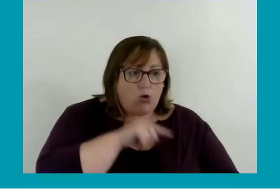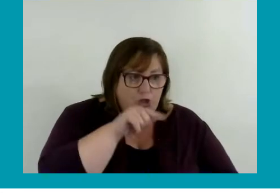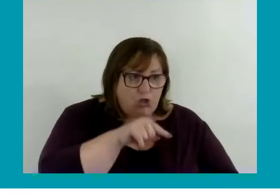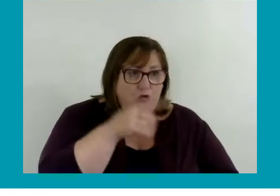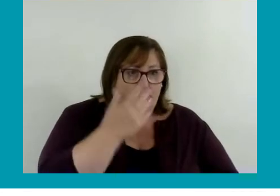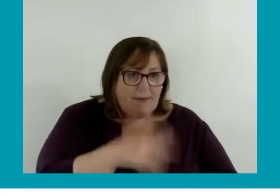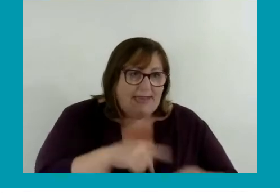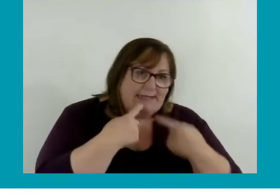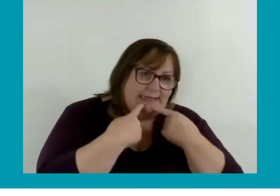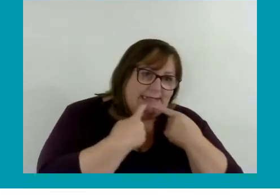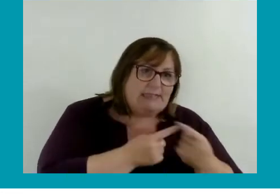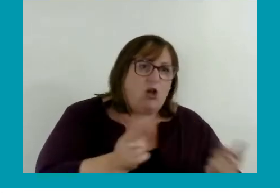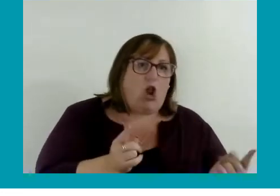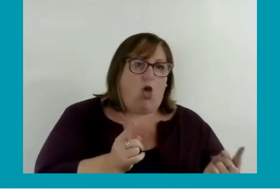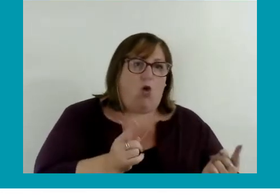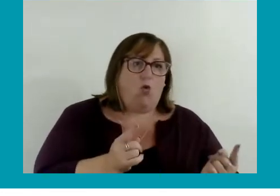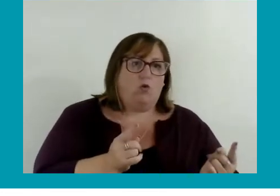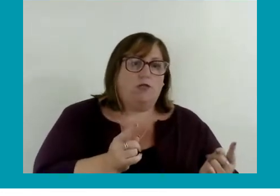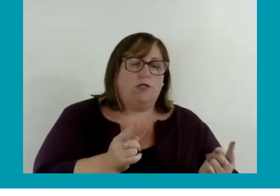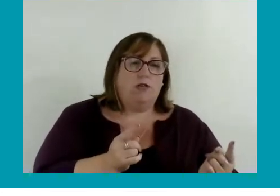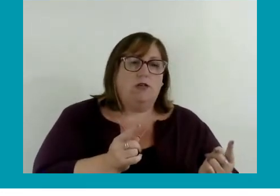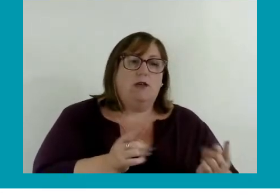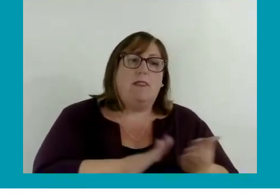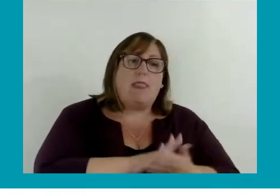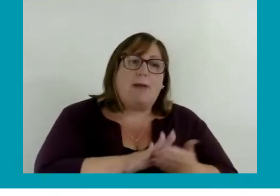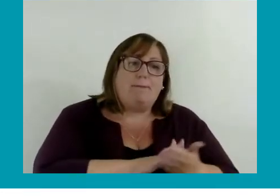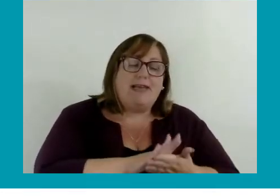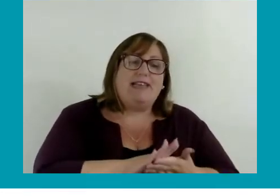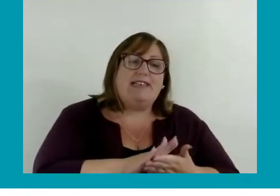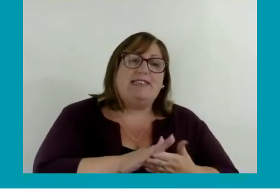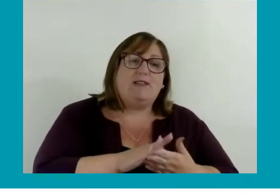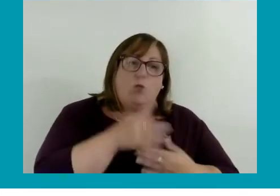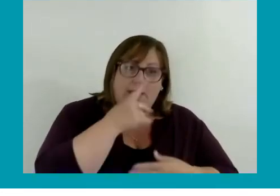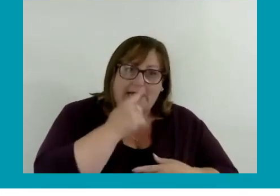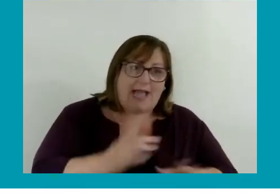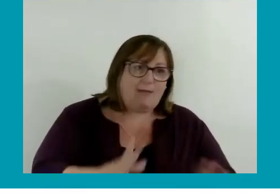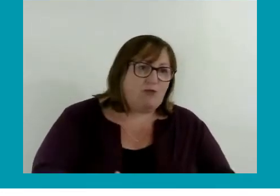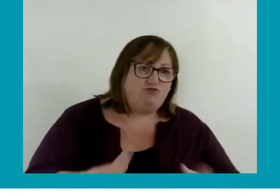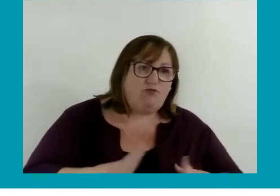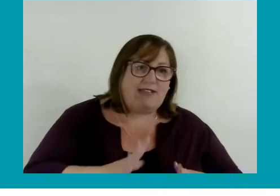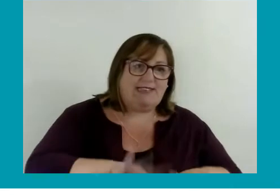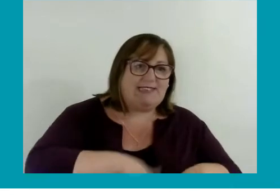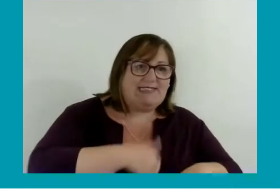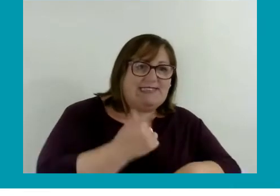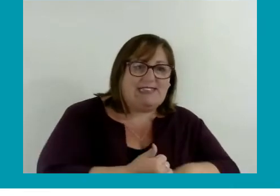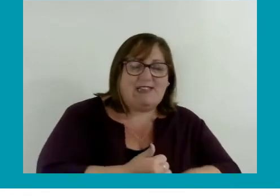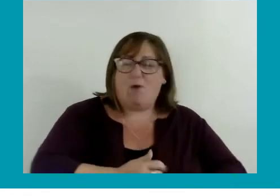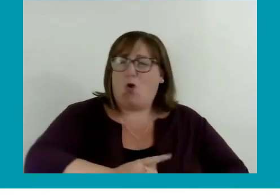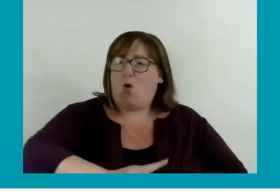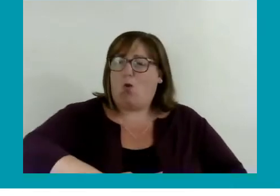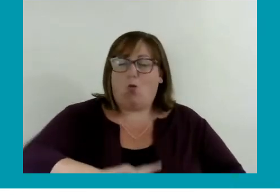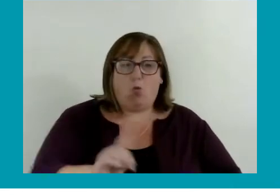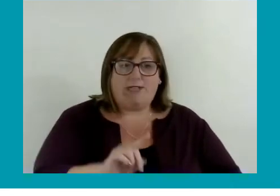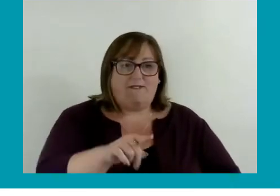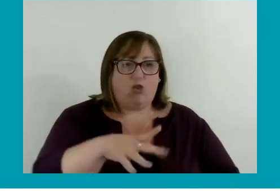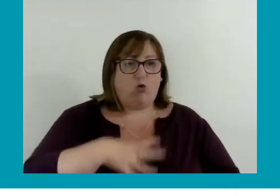ready when you get here for whatever you need and i was thinking this is a dream come true